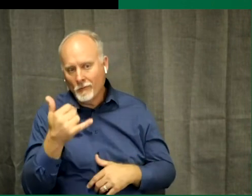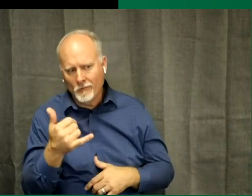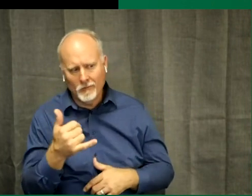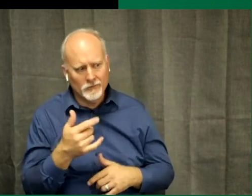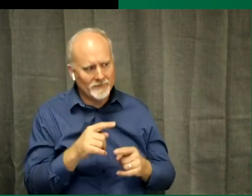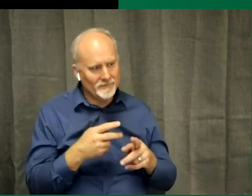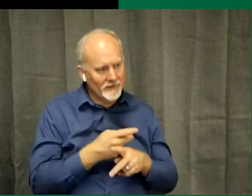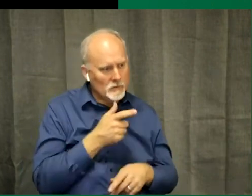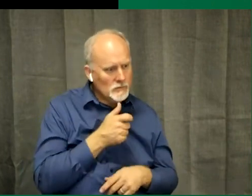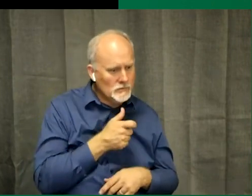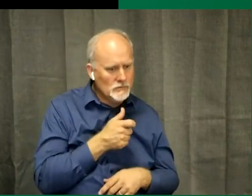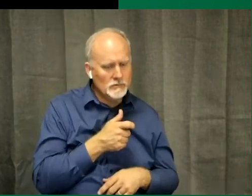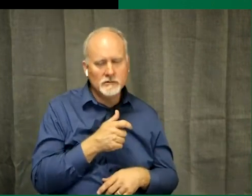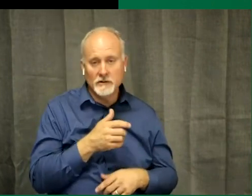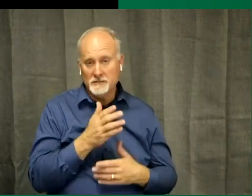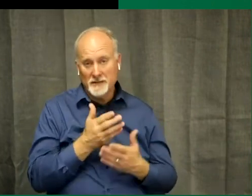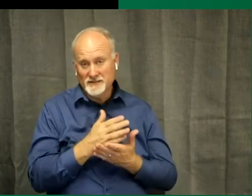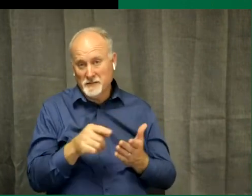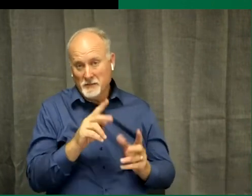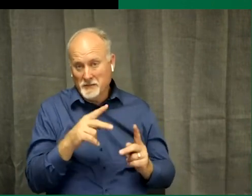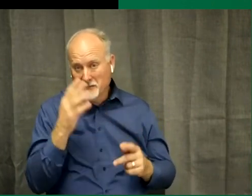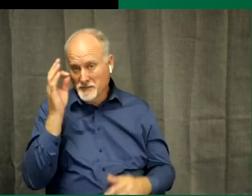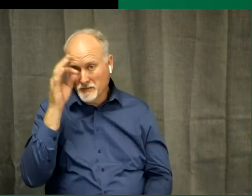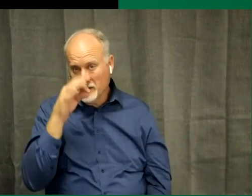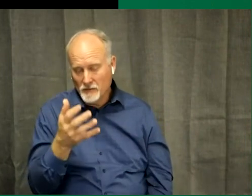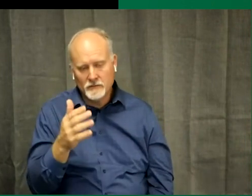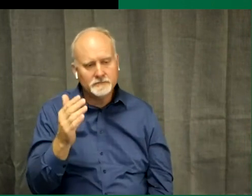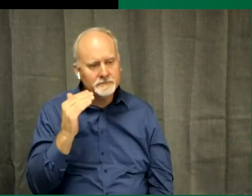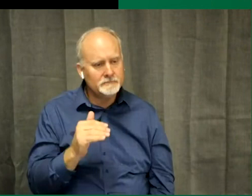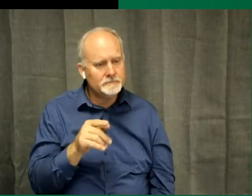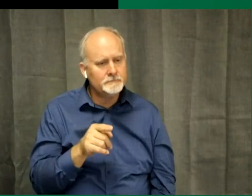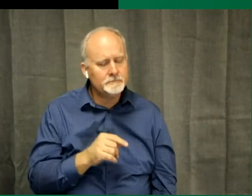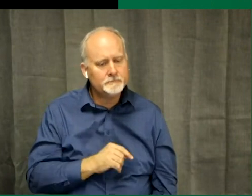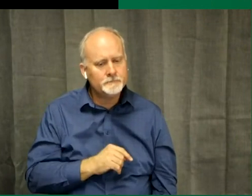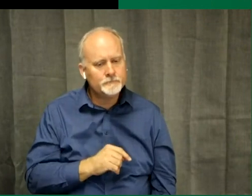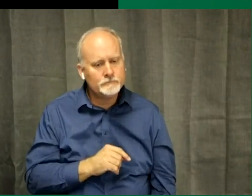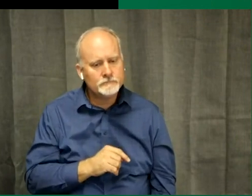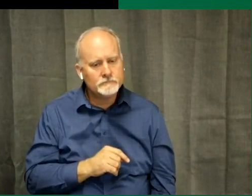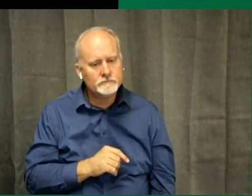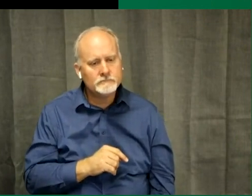with and some of those people you may not even remember next slide one of the things we know